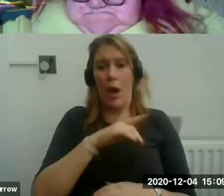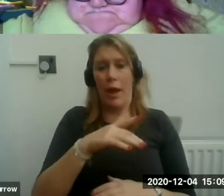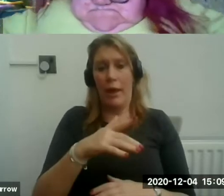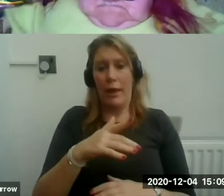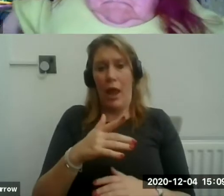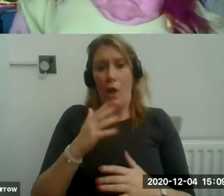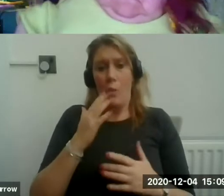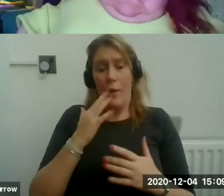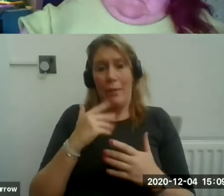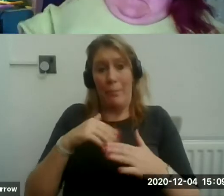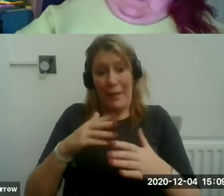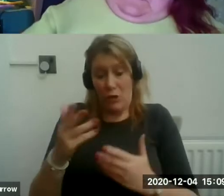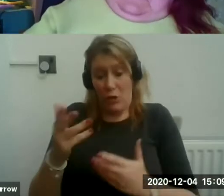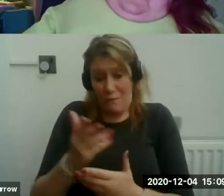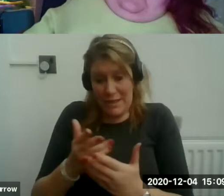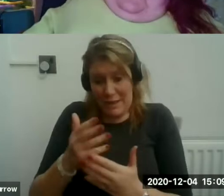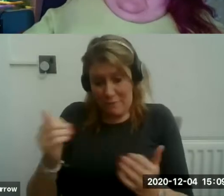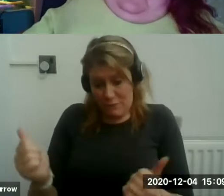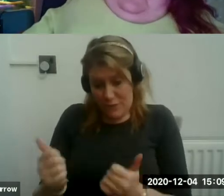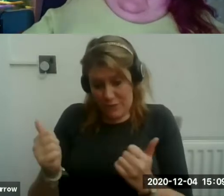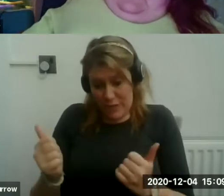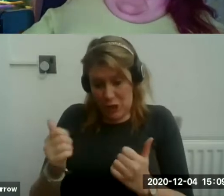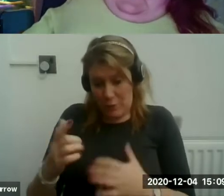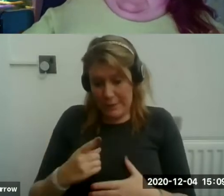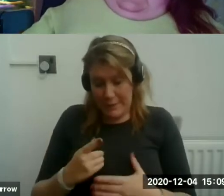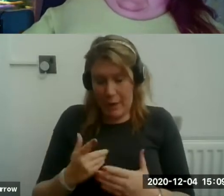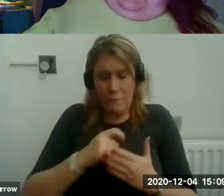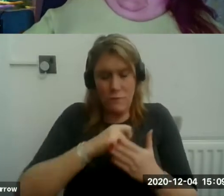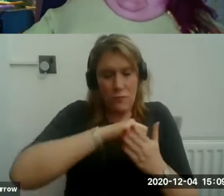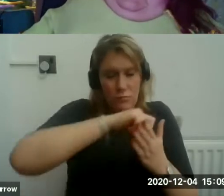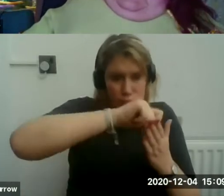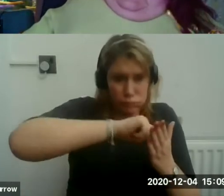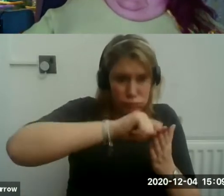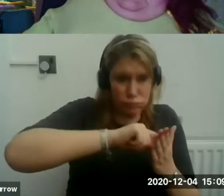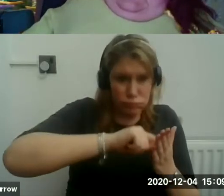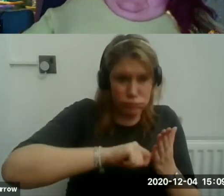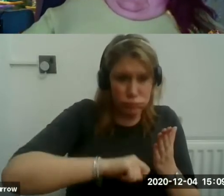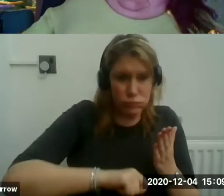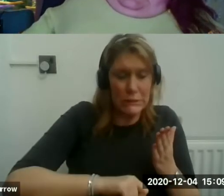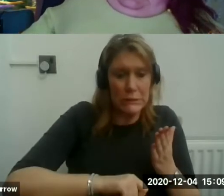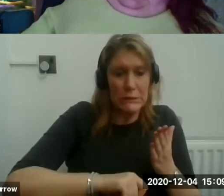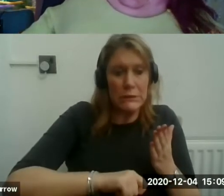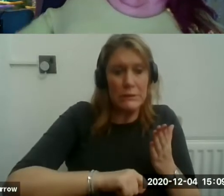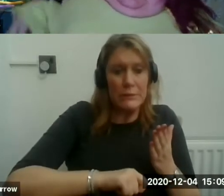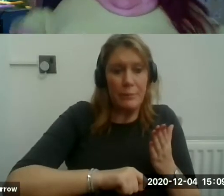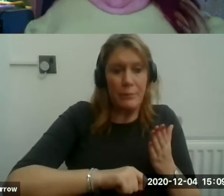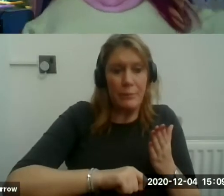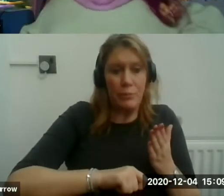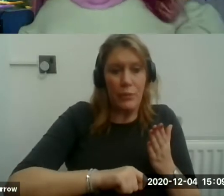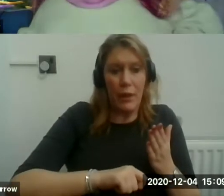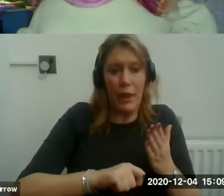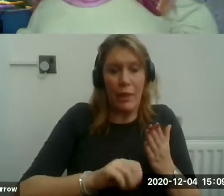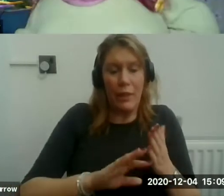the pieces, and originally the idea, because of lockdown, was that they were